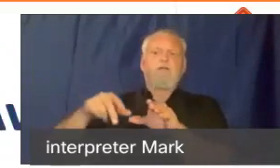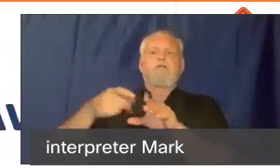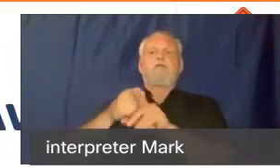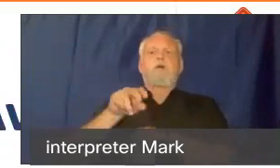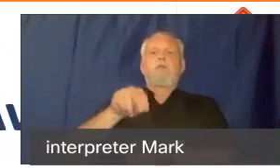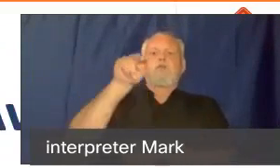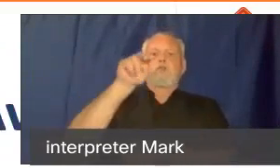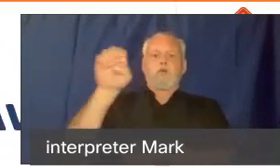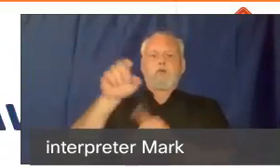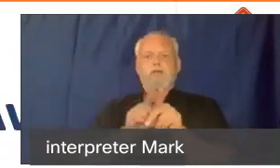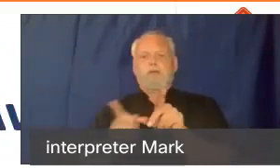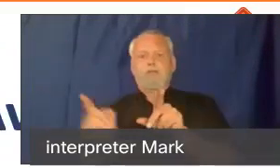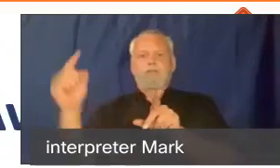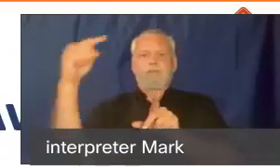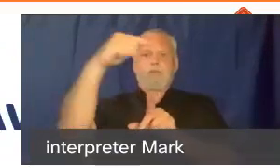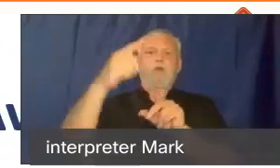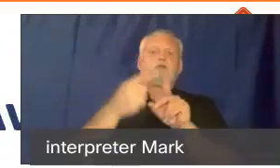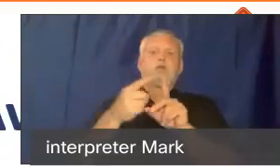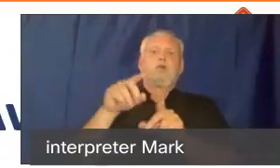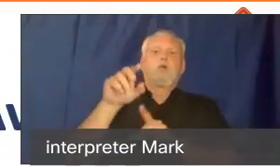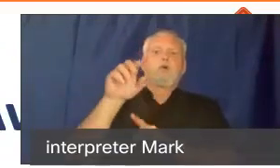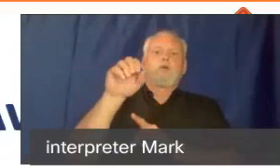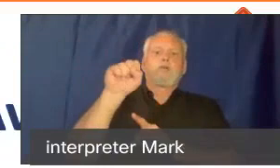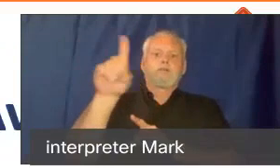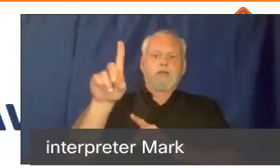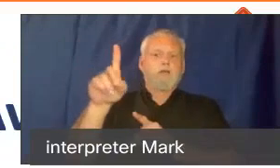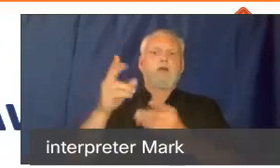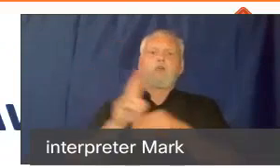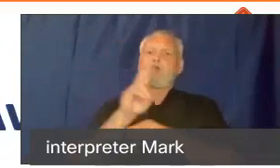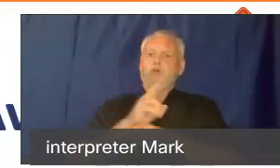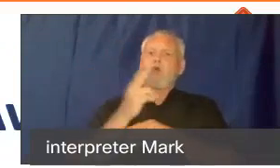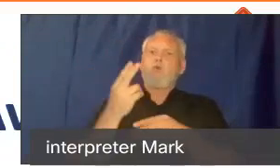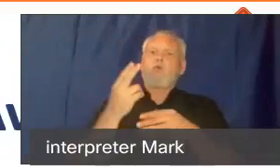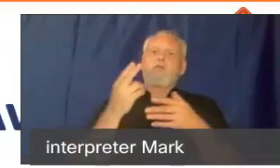Sounds good Avenue. They will use a sidewalk. It isn't currently there, but D dot does plan to.